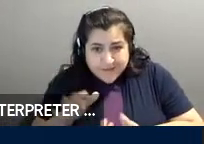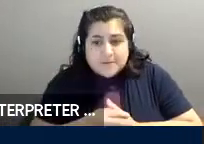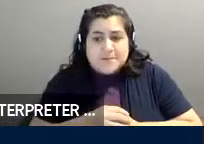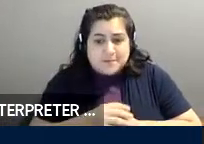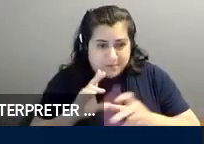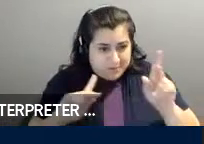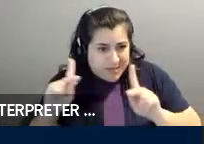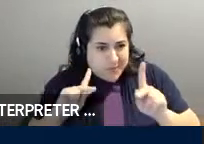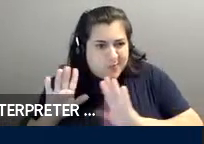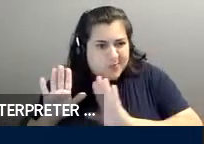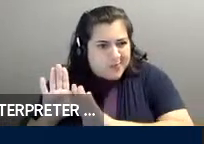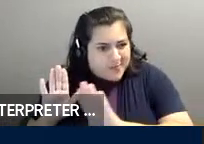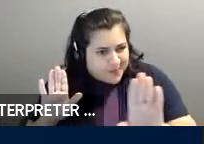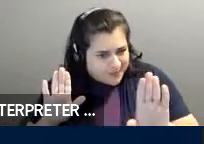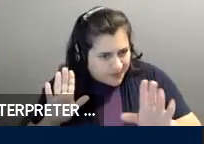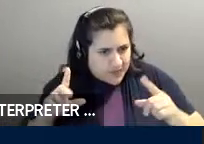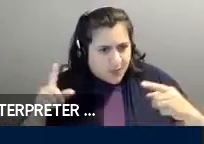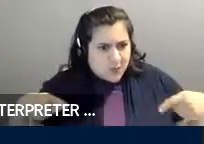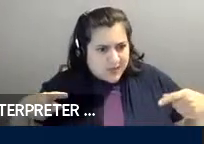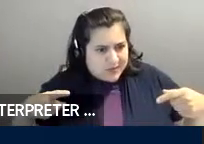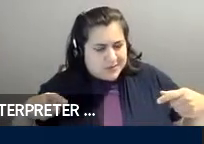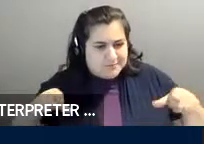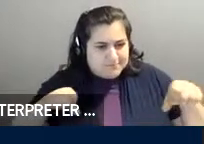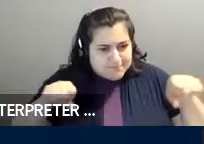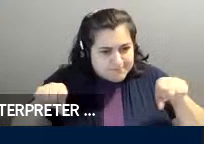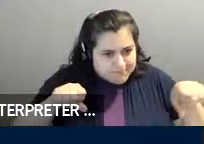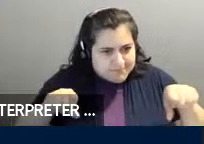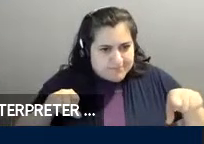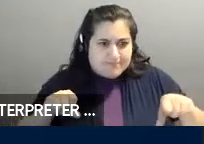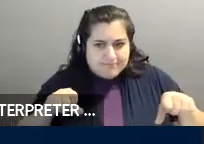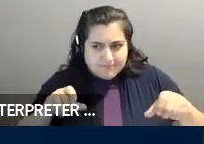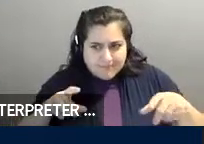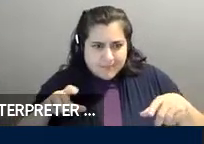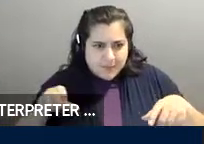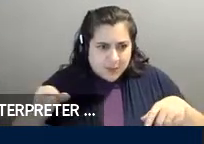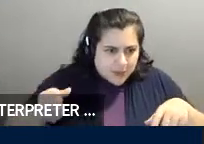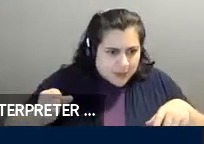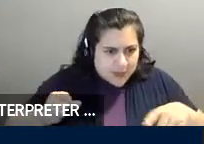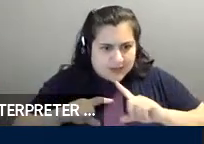here on the slides, that was really taken because there, because many segments of the